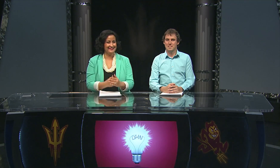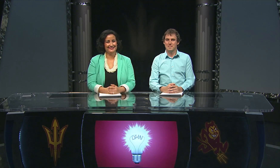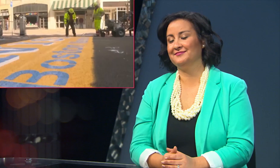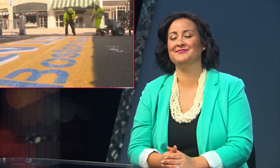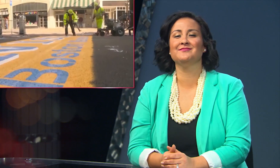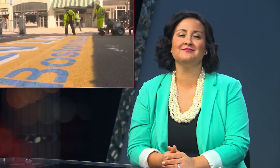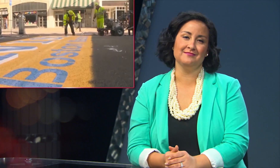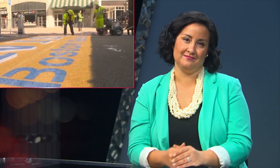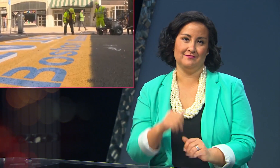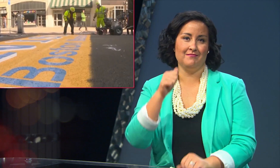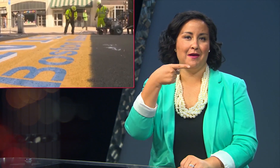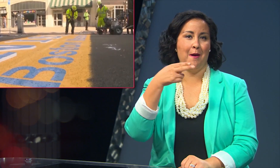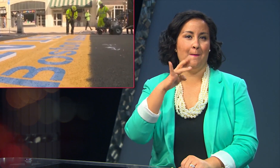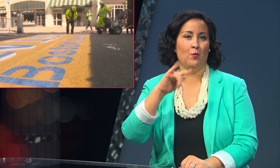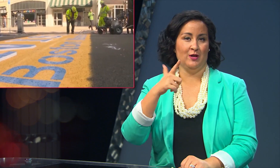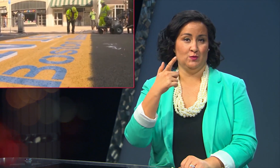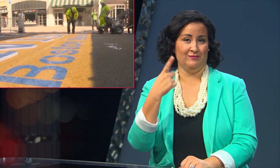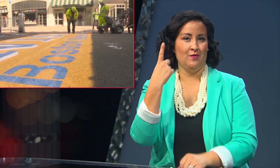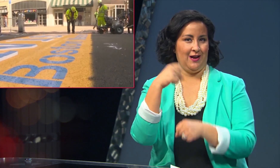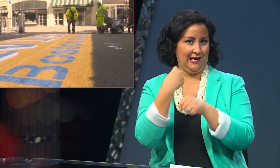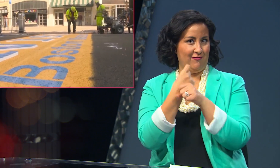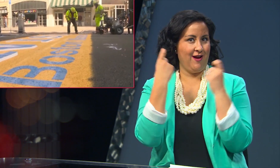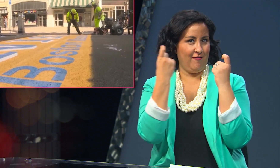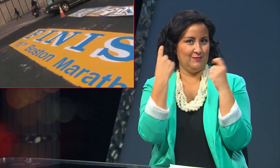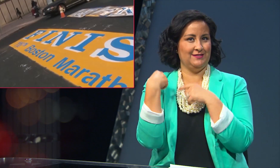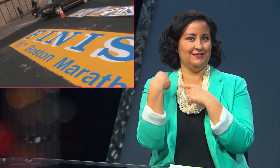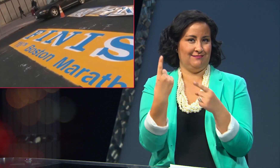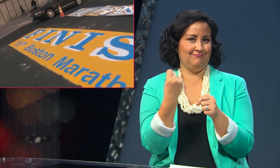BOSTON BOMBING ANNIVERSARY THE BOSTON MARATHON KICKS OFF ON APRIL 21ST